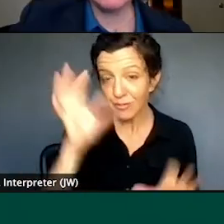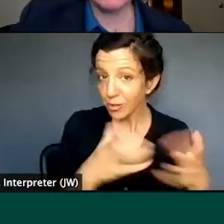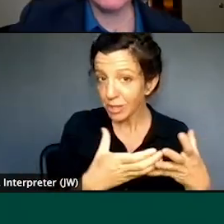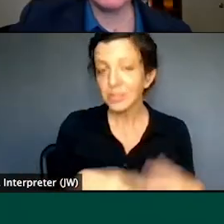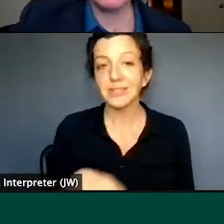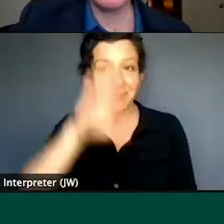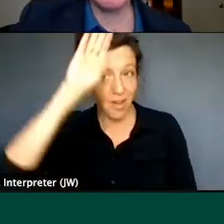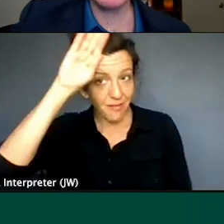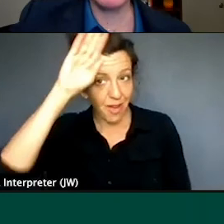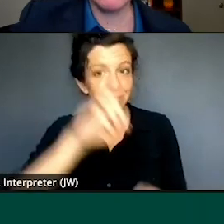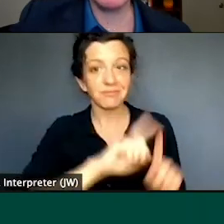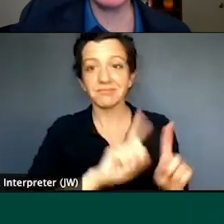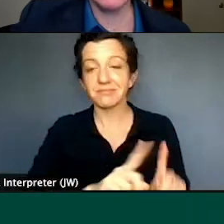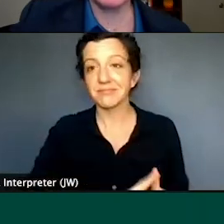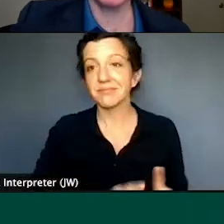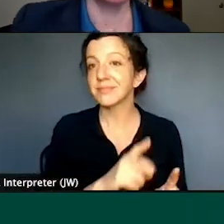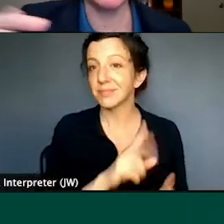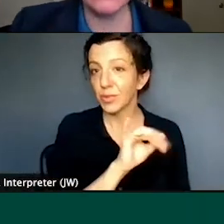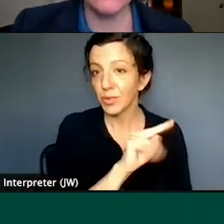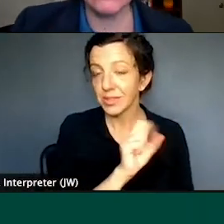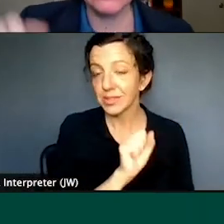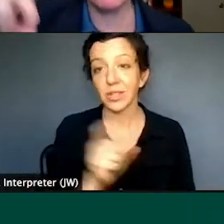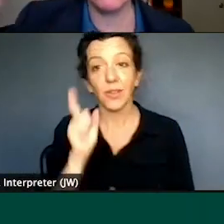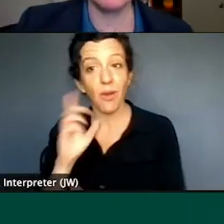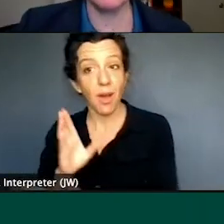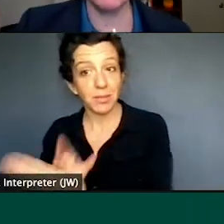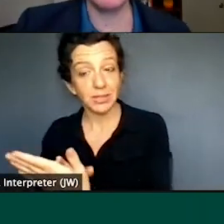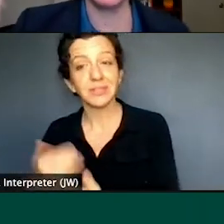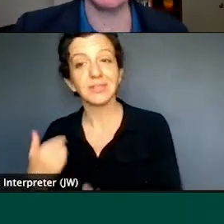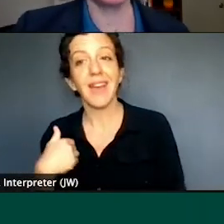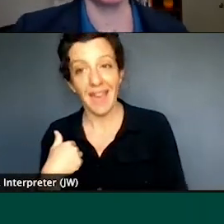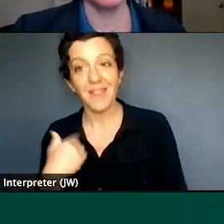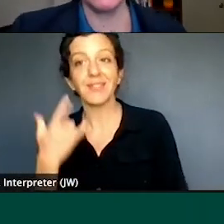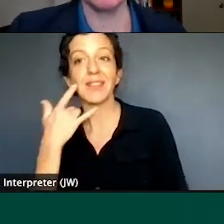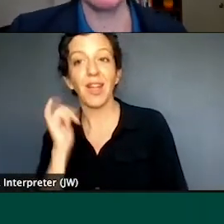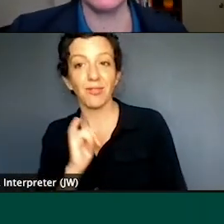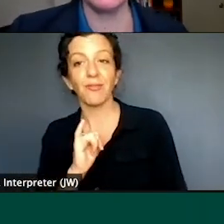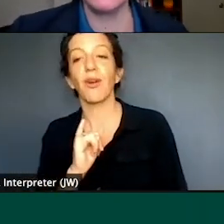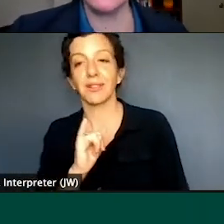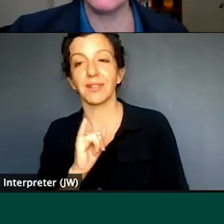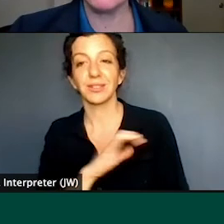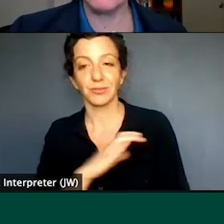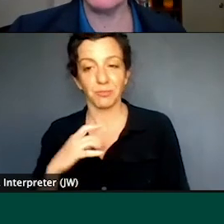so that the reporting requirements are not, you know, brand new. It's different reporting -- you have reporting to the state as well?